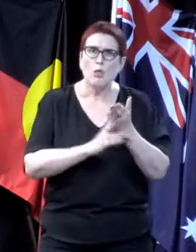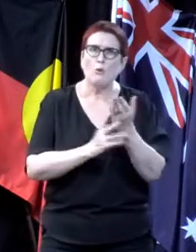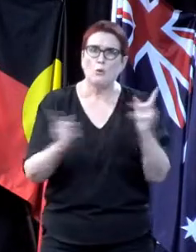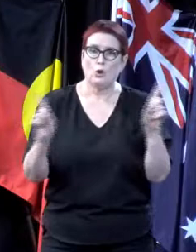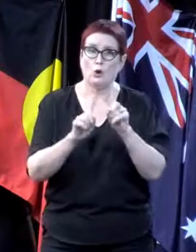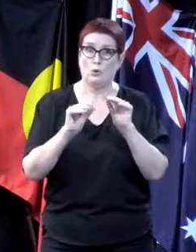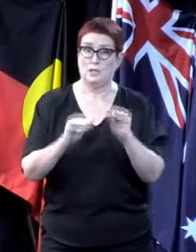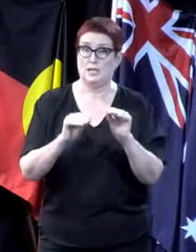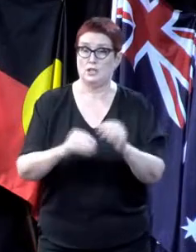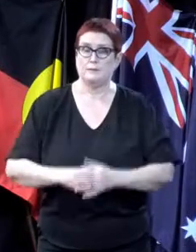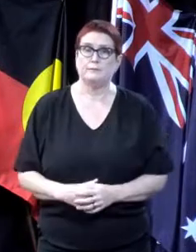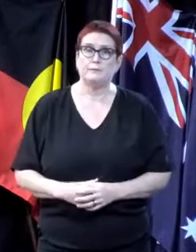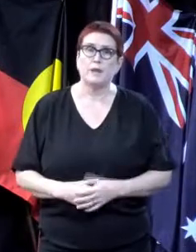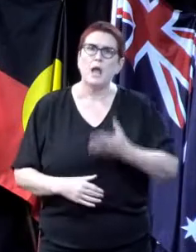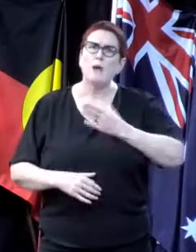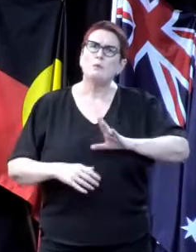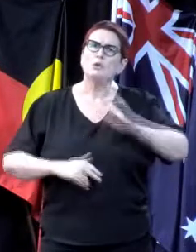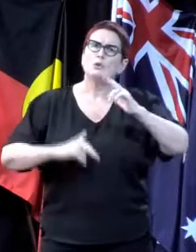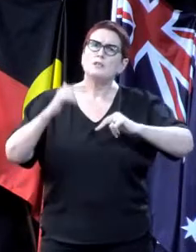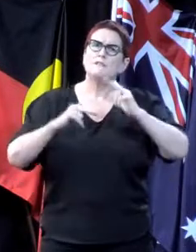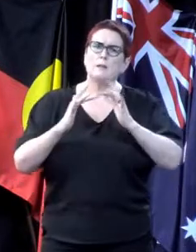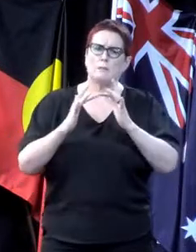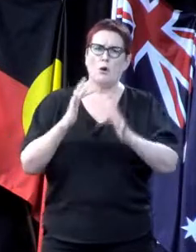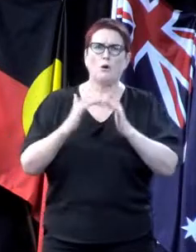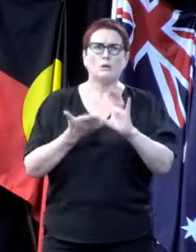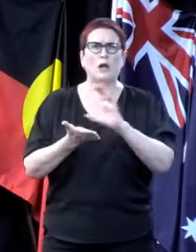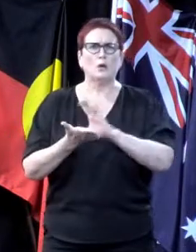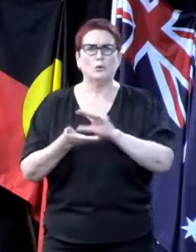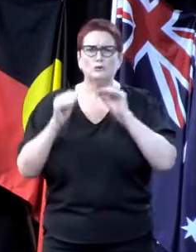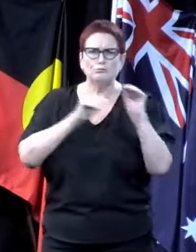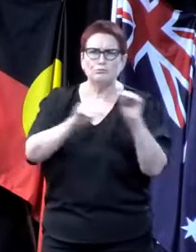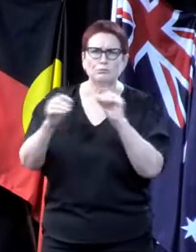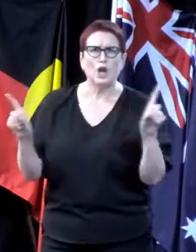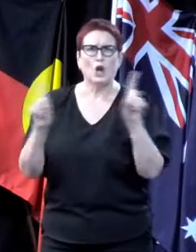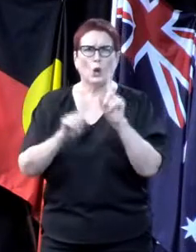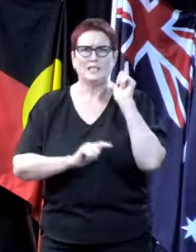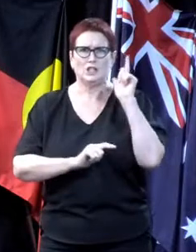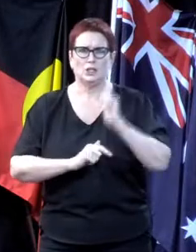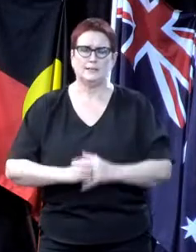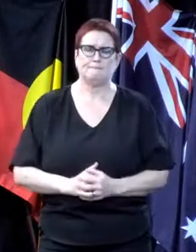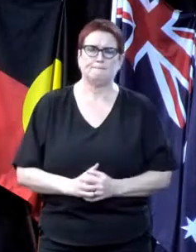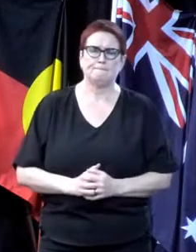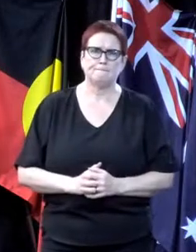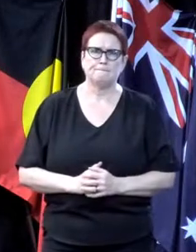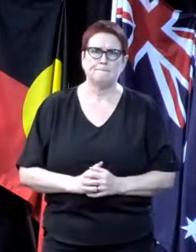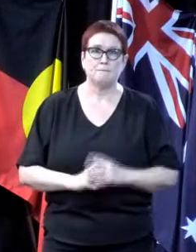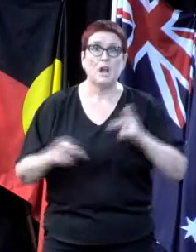and to develop an online co-teaching training course for teachers. The principal supported the development of the training package